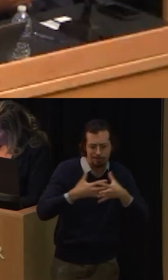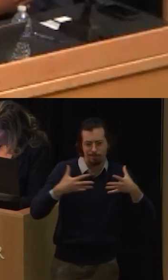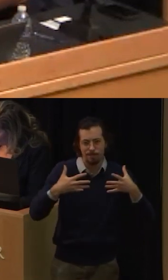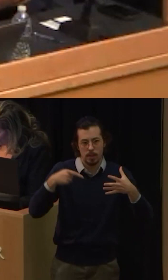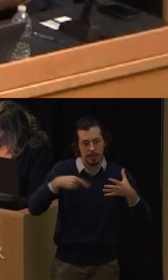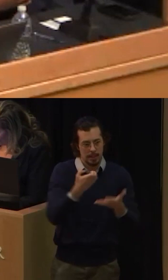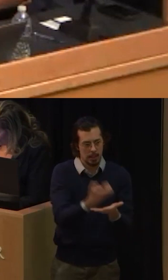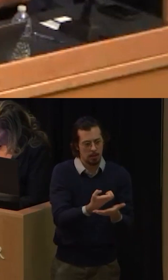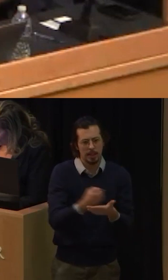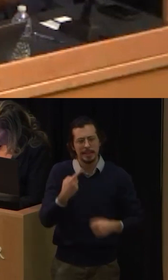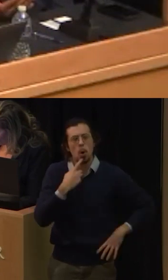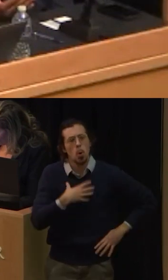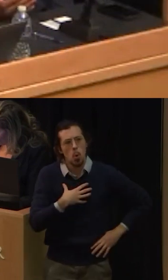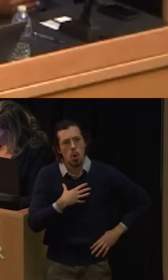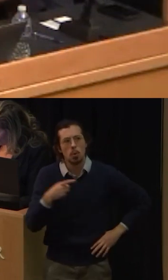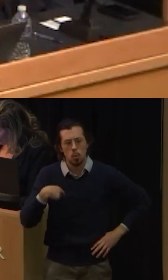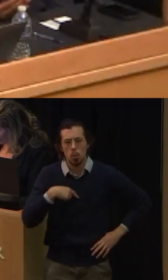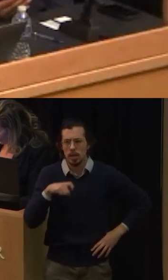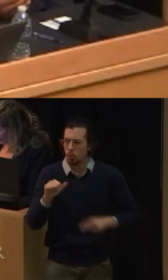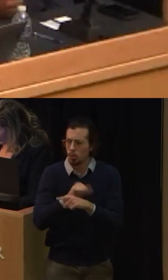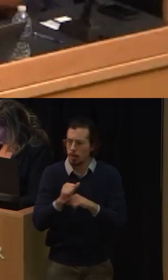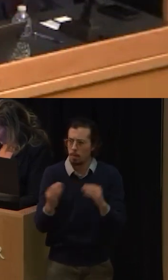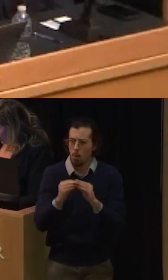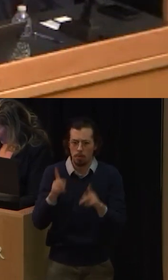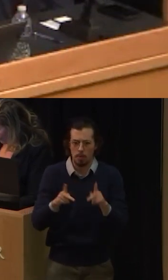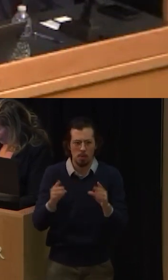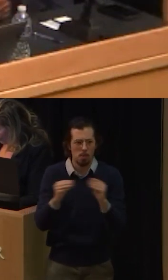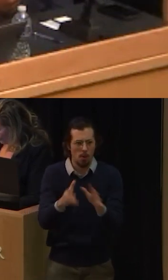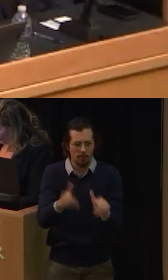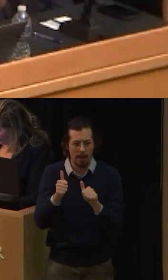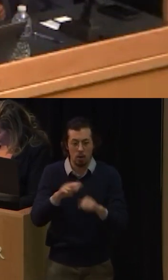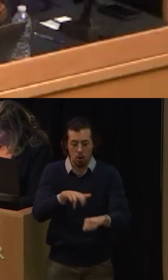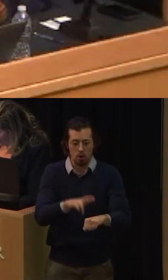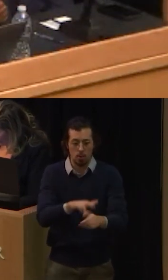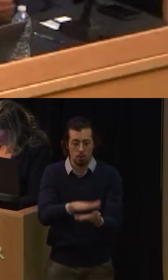and said, "Jeez, we need to be able "to train a lot more people a lot more quickly. "We need normal schools to train teachers.